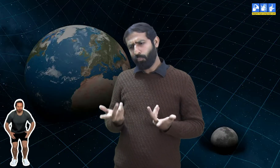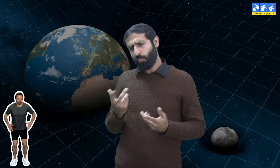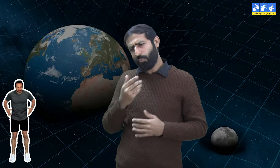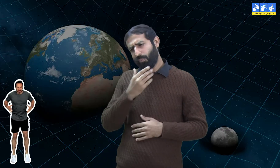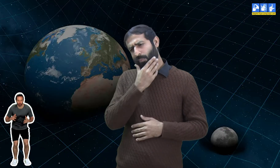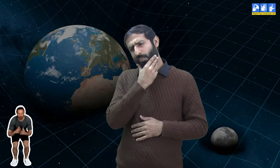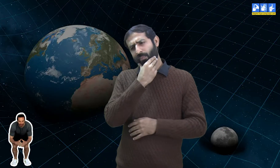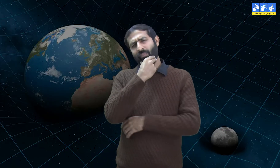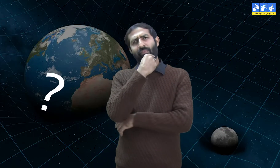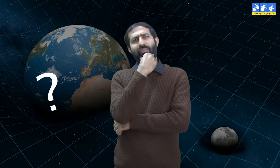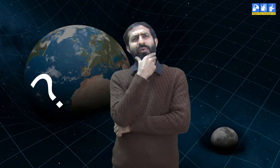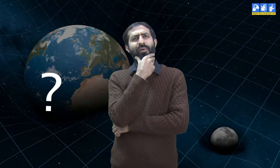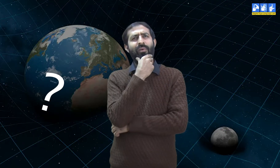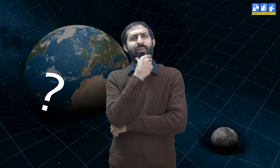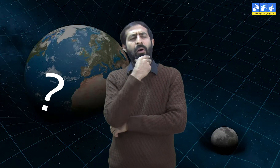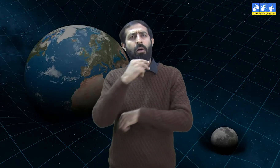He fails to fly in the sky. Why is it so?